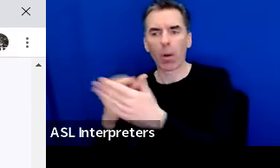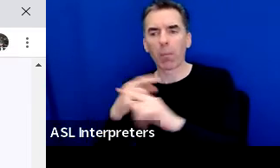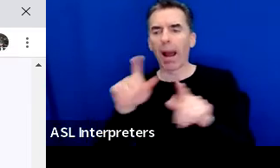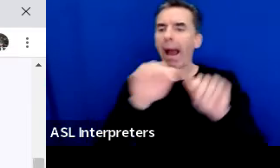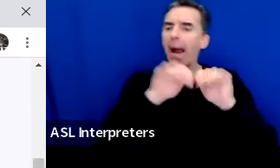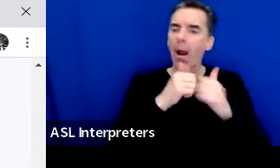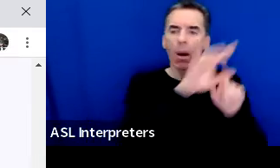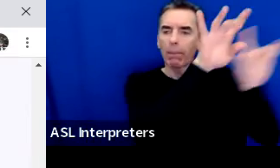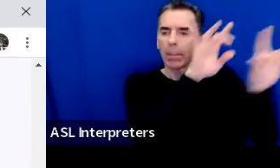Let's go to the top.